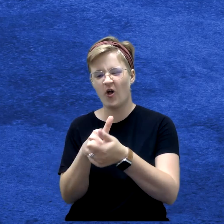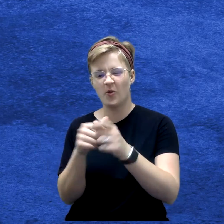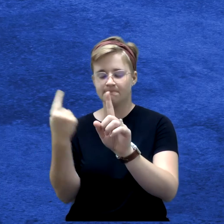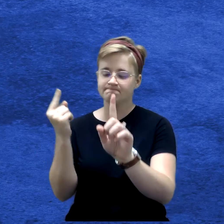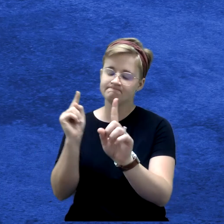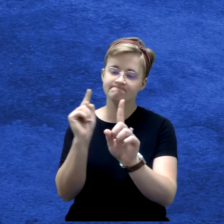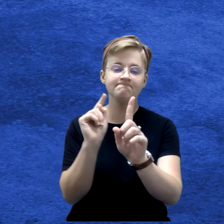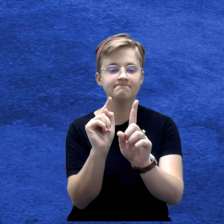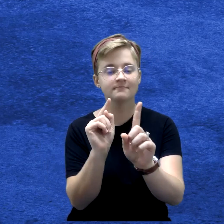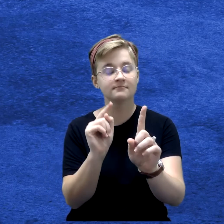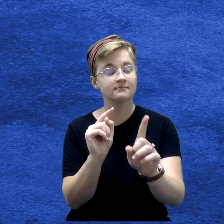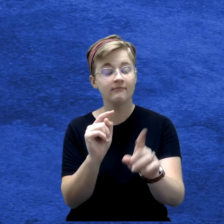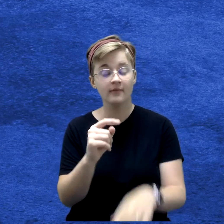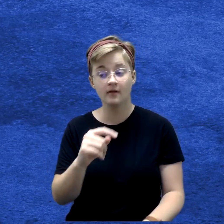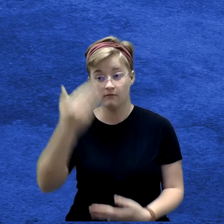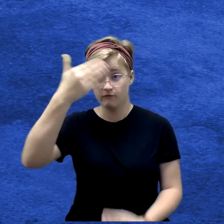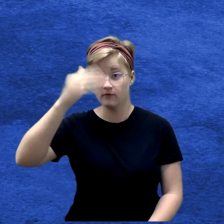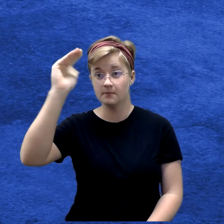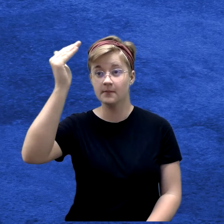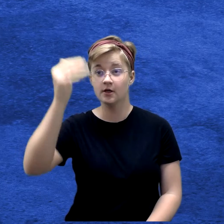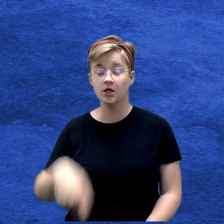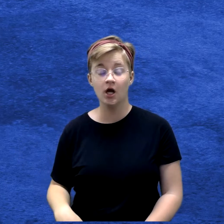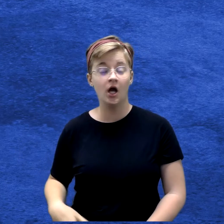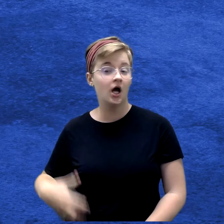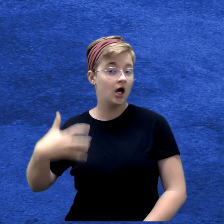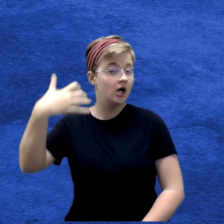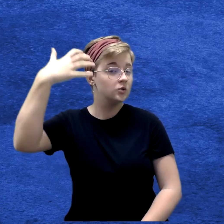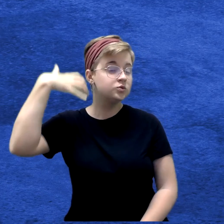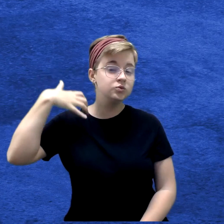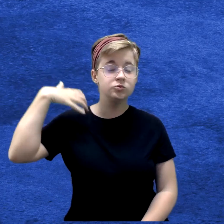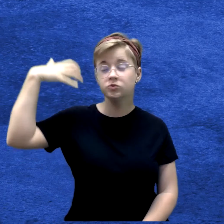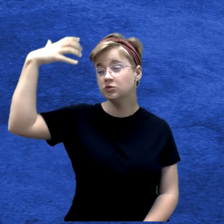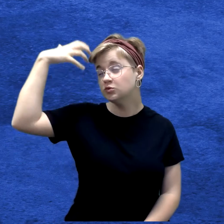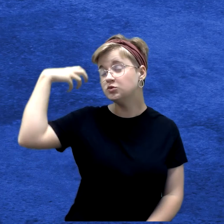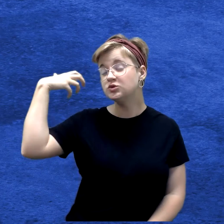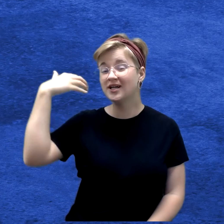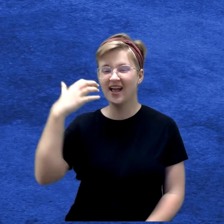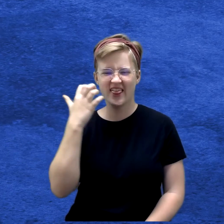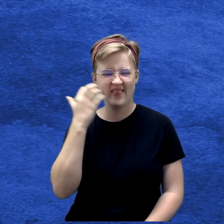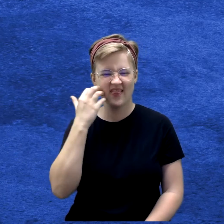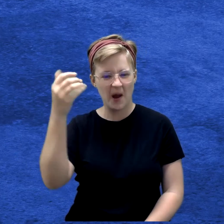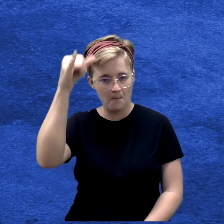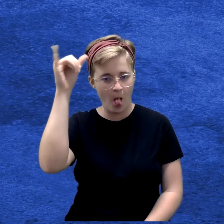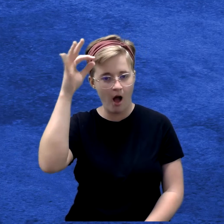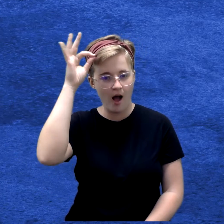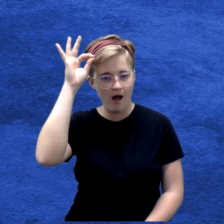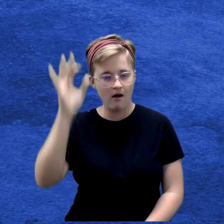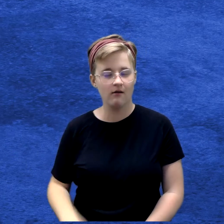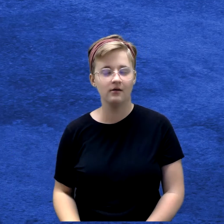Standing in front of the mirror, Dink yanked a brush through his thick blond hair. “Well?” he asked.